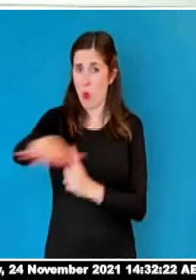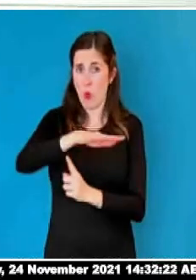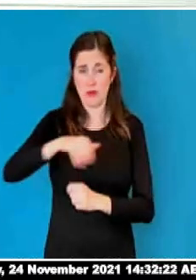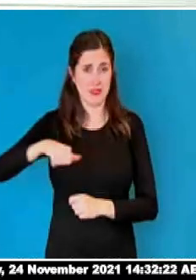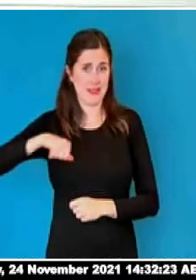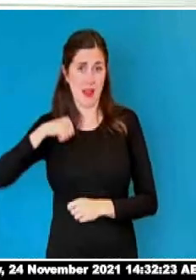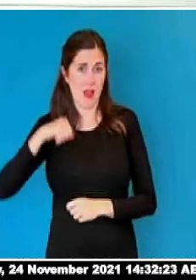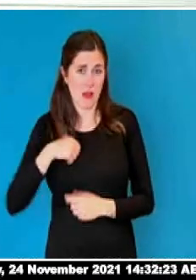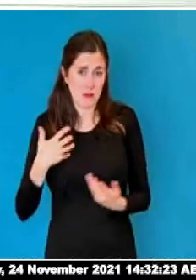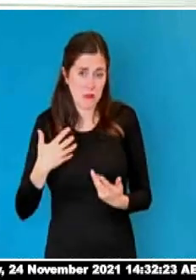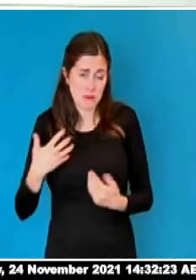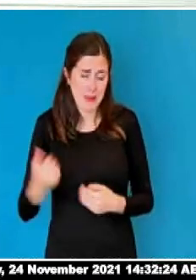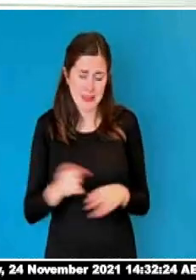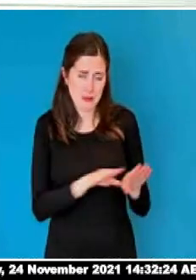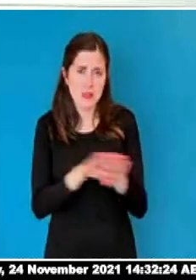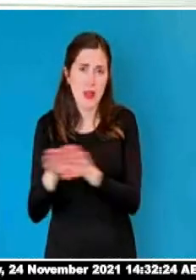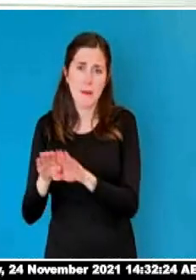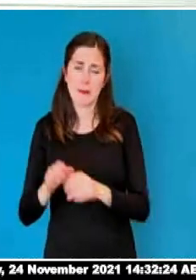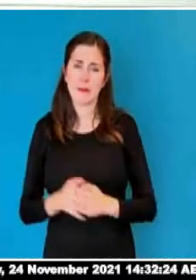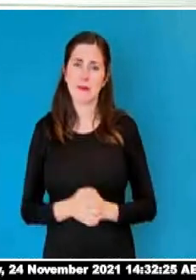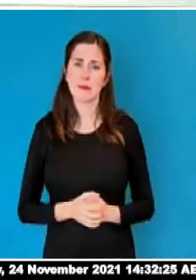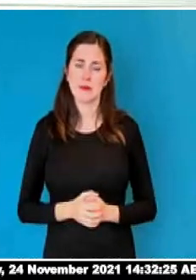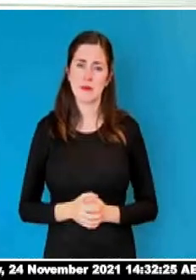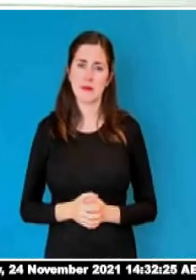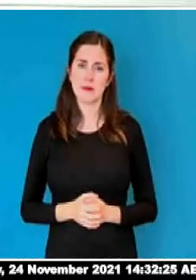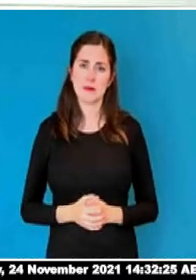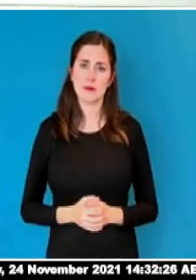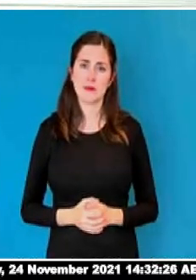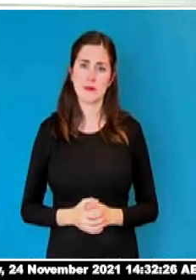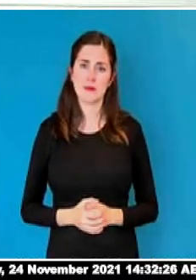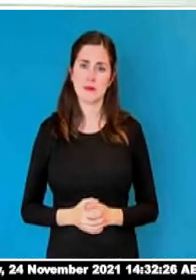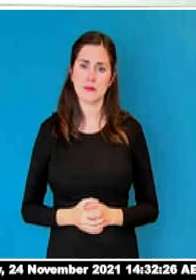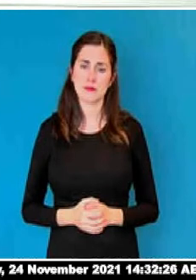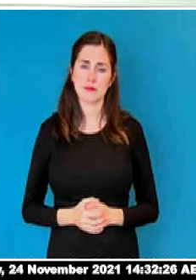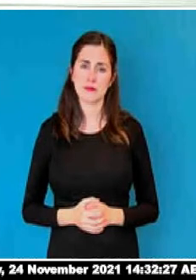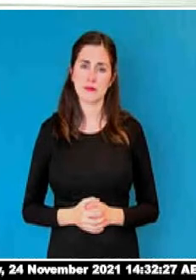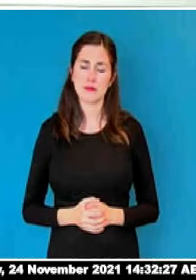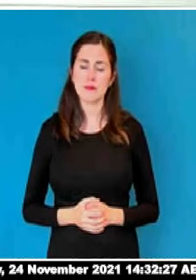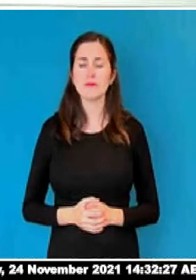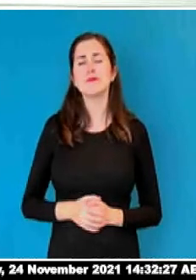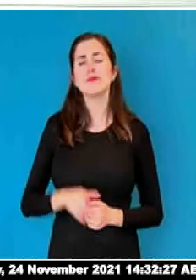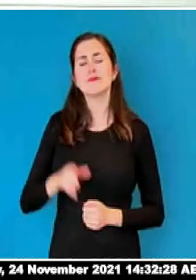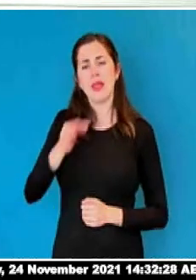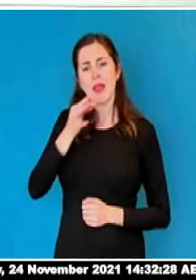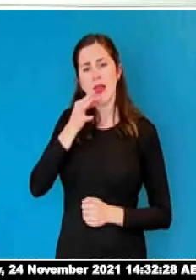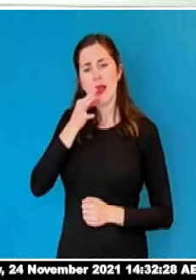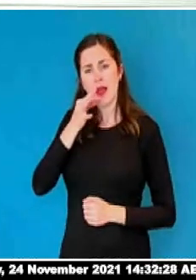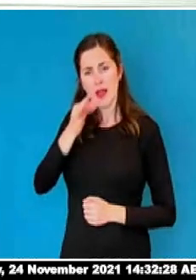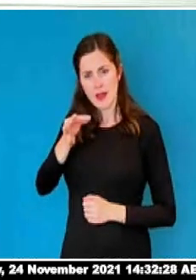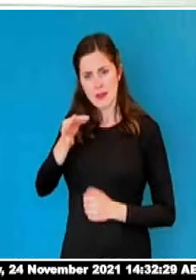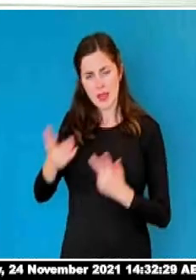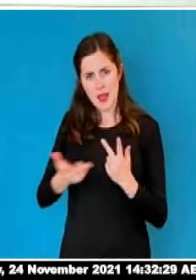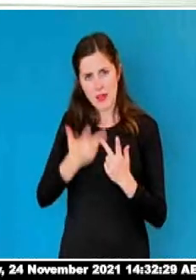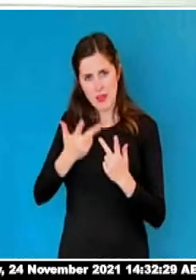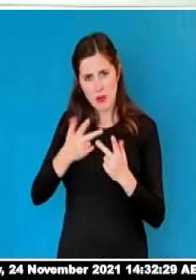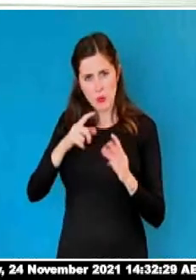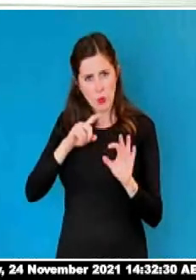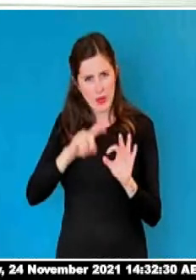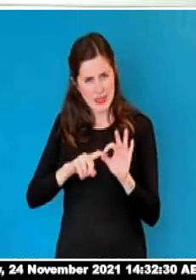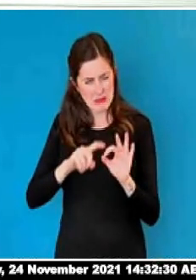I might just put this proposition to you so I'm sure I'm clear about